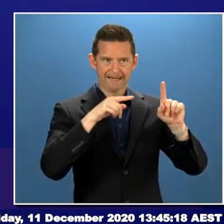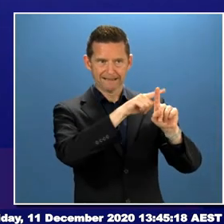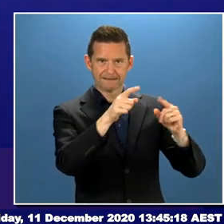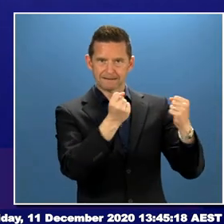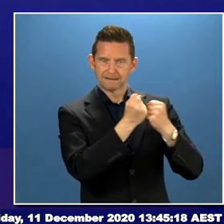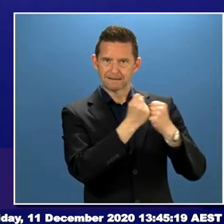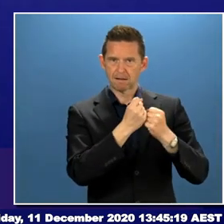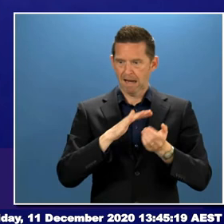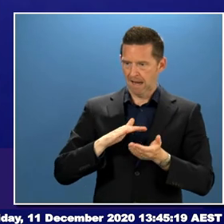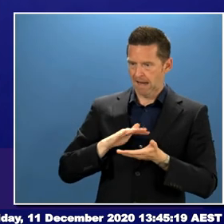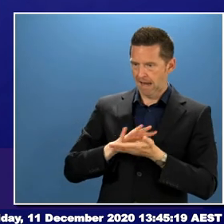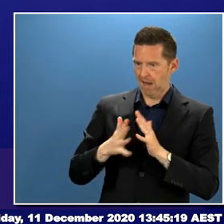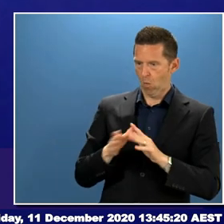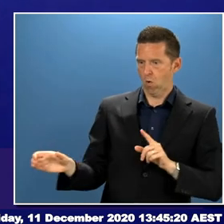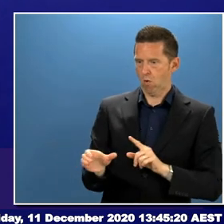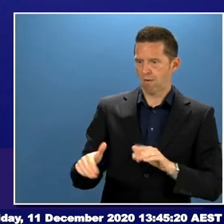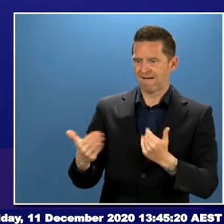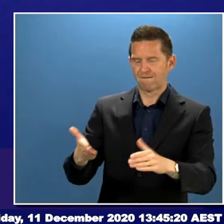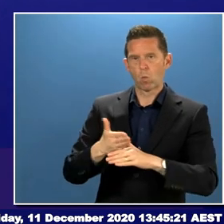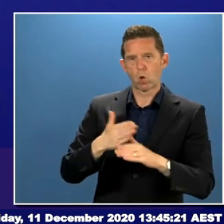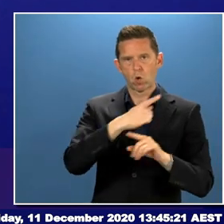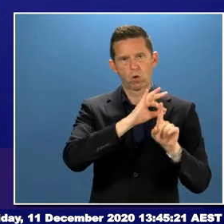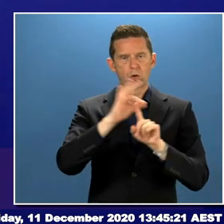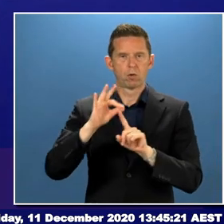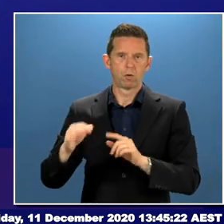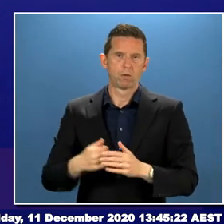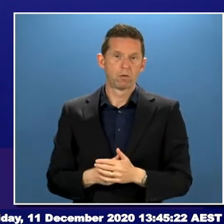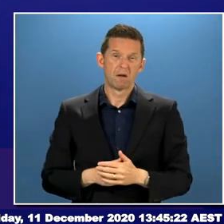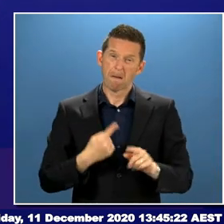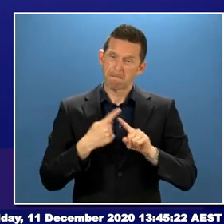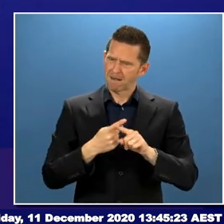We have heard a variety of suggestions for encouraging employers to understand